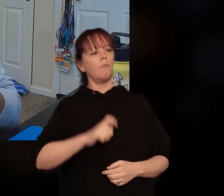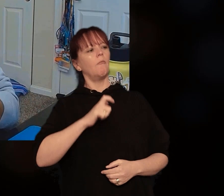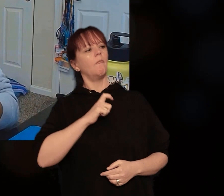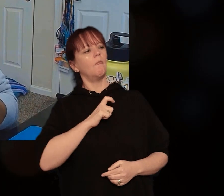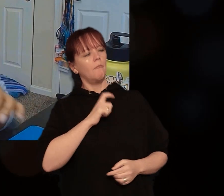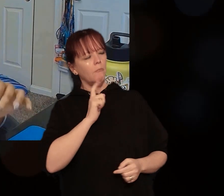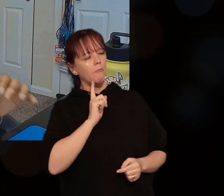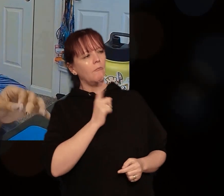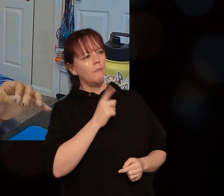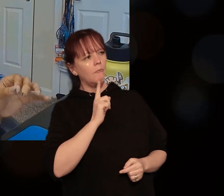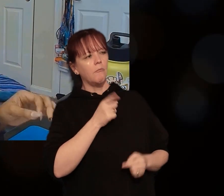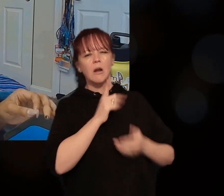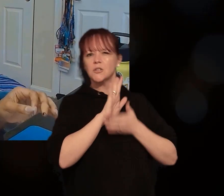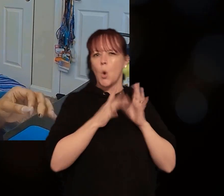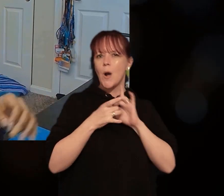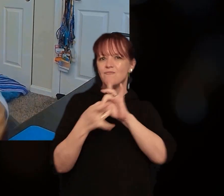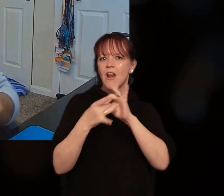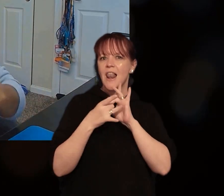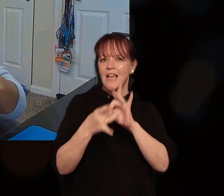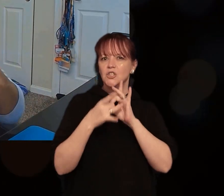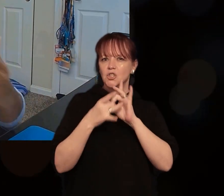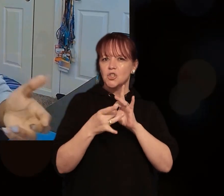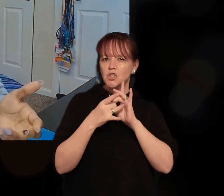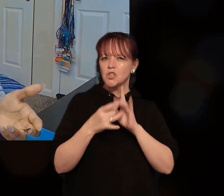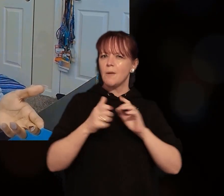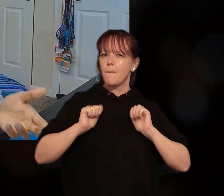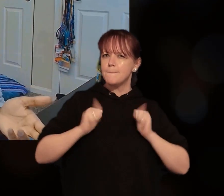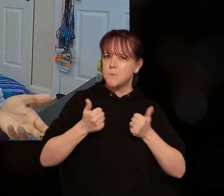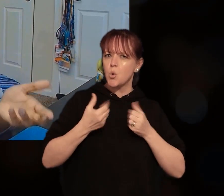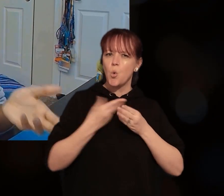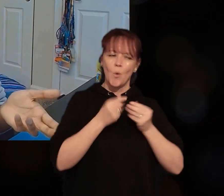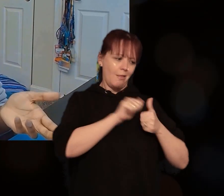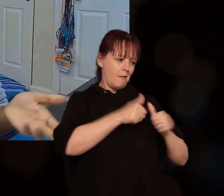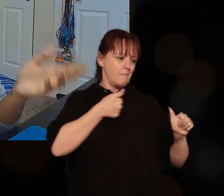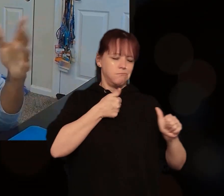and its disabled players base is. We have five exceptional finalists